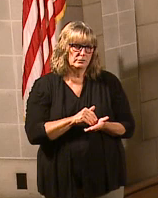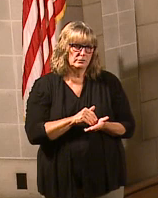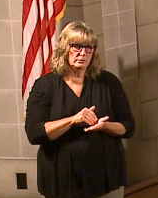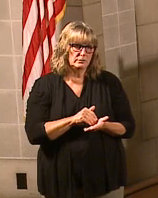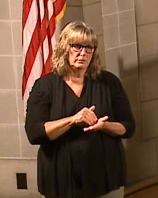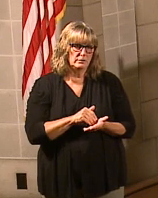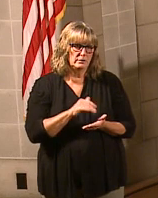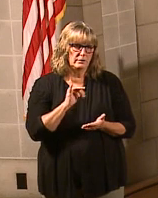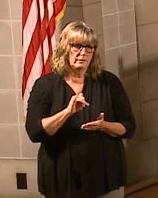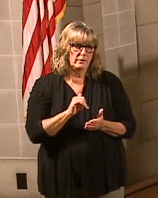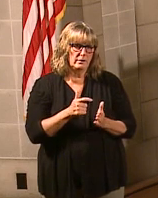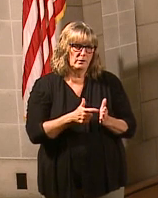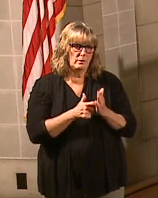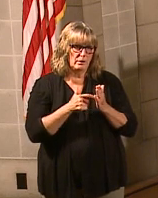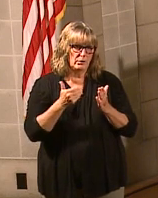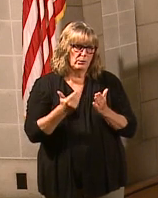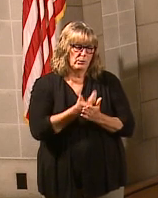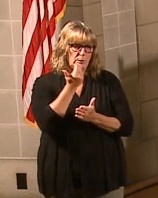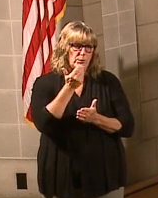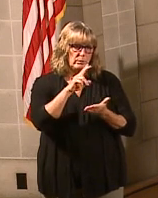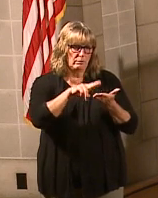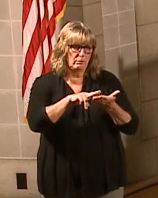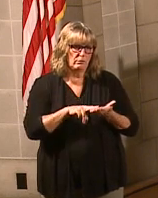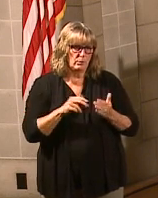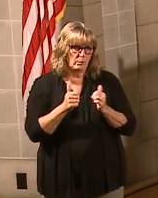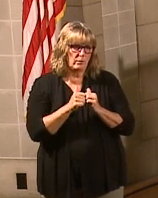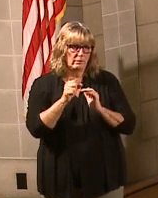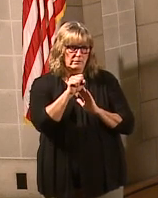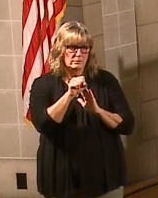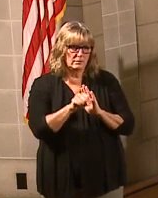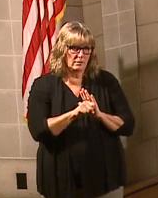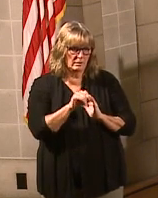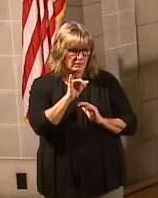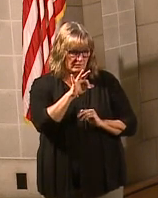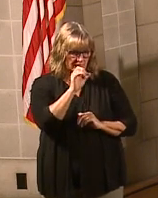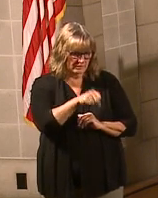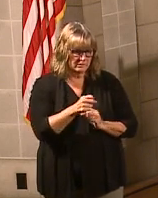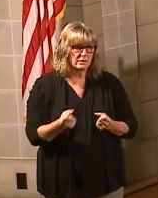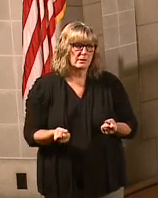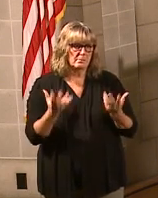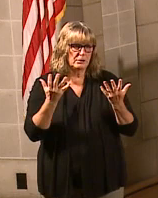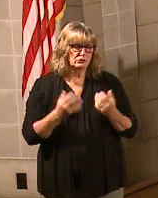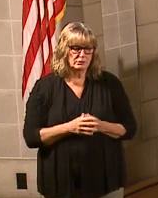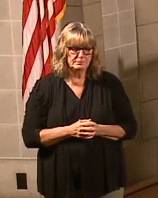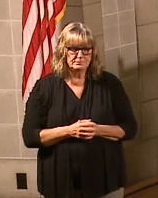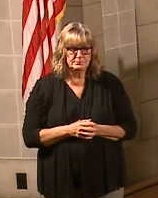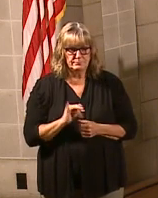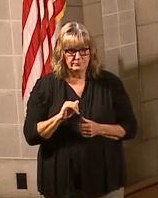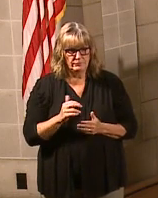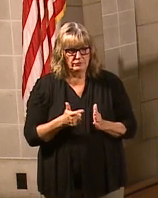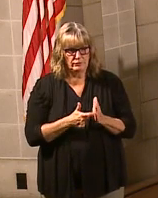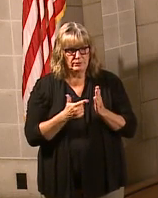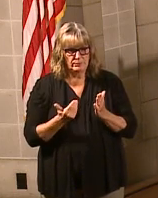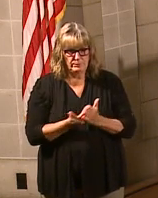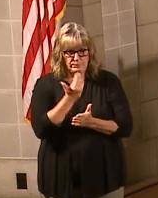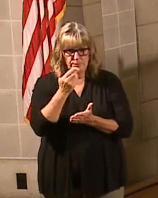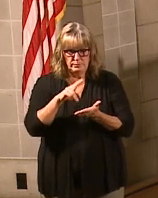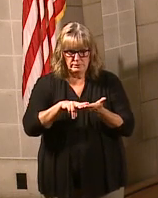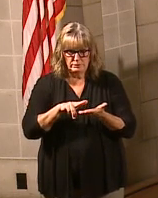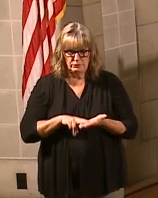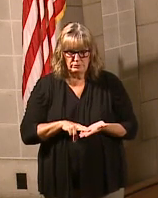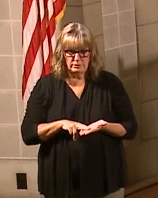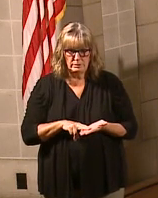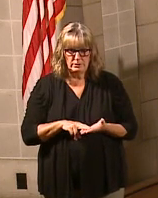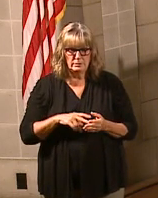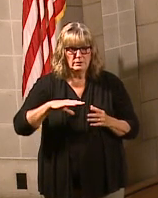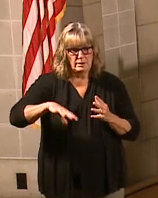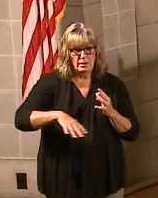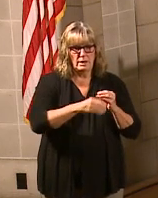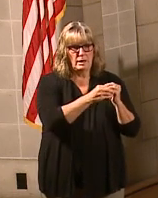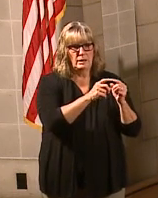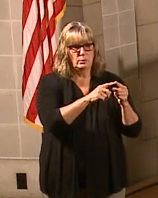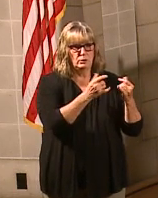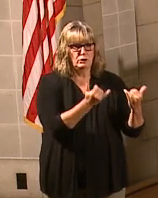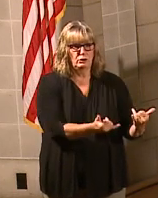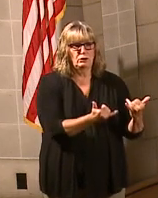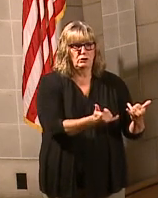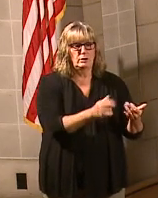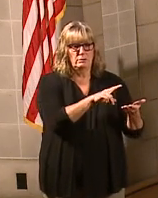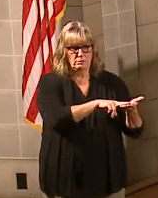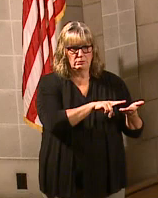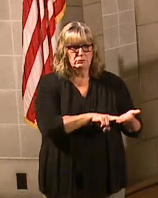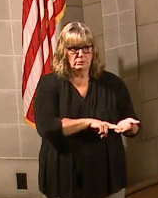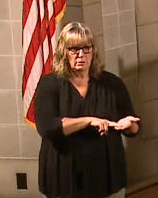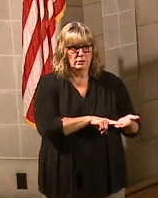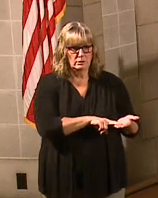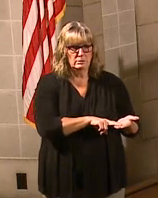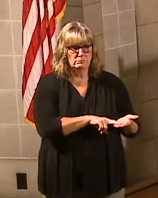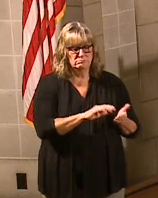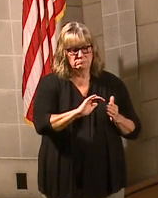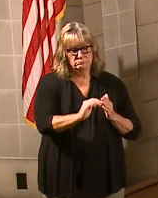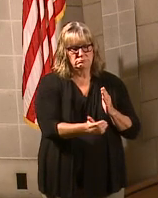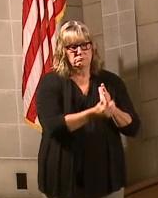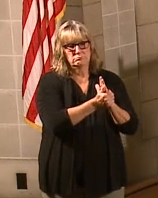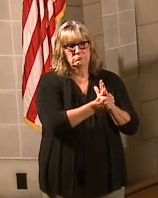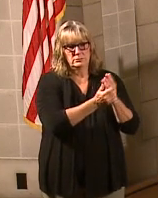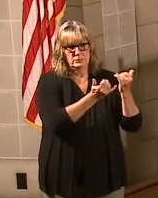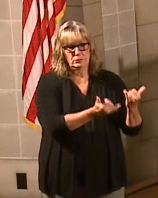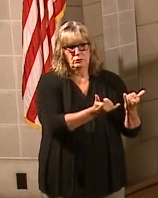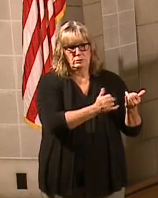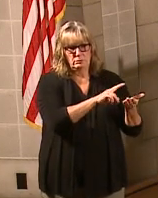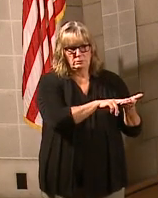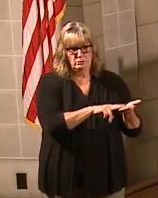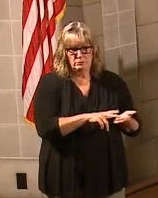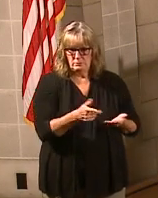YEAH, GRANT?